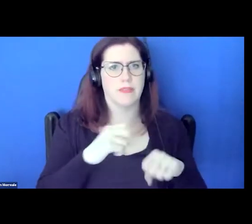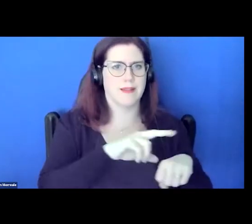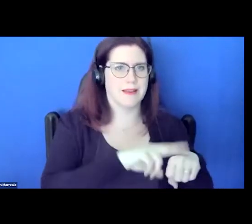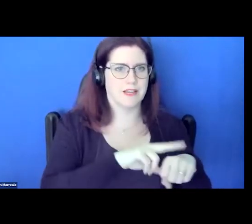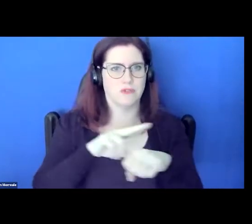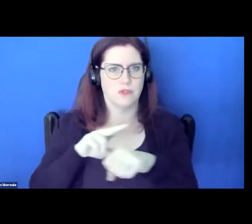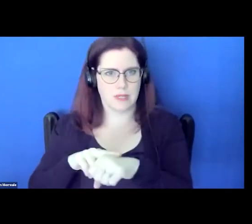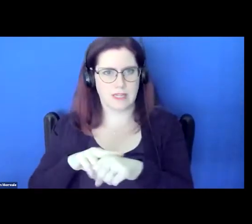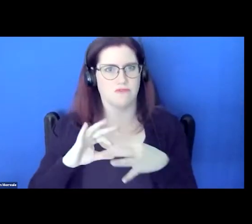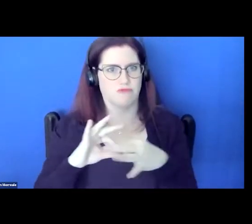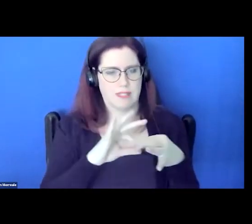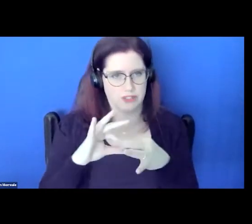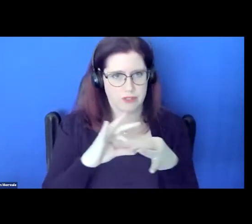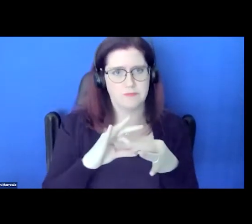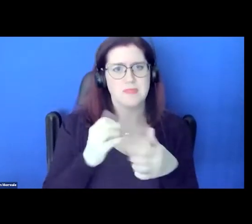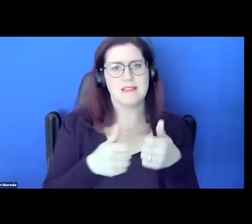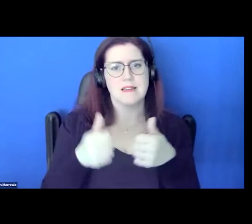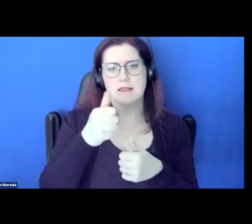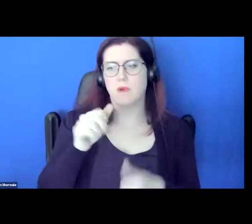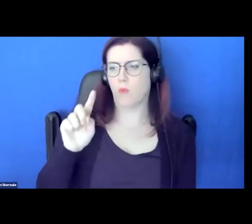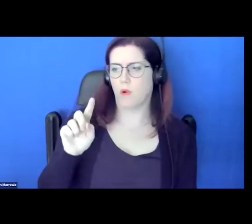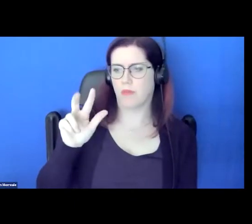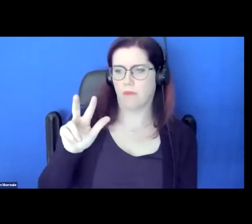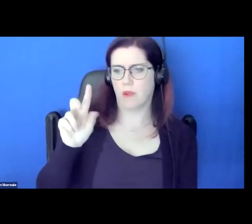via Executive Order 13175.